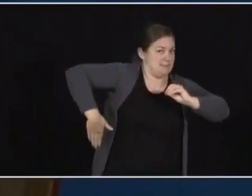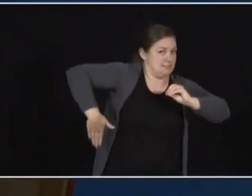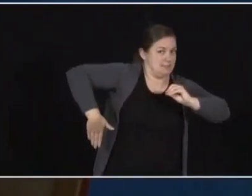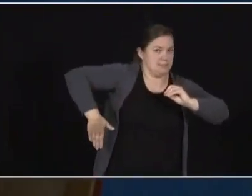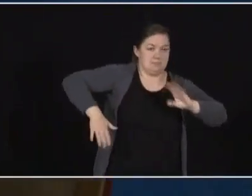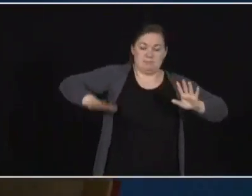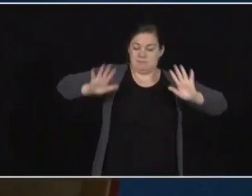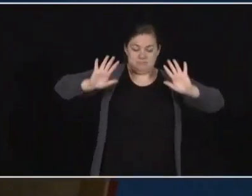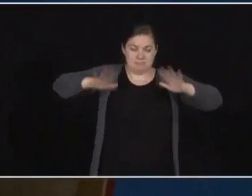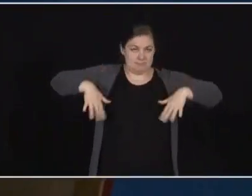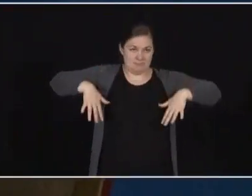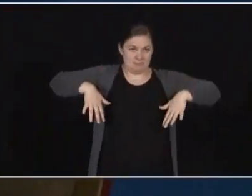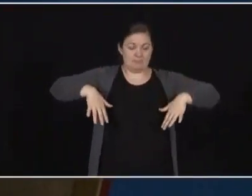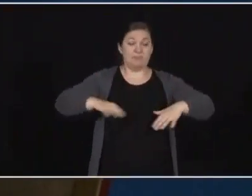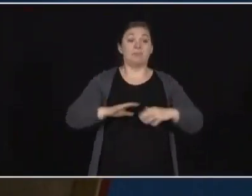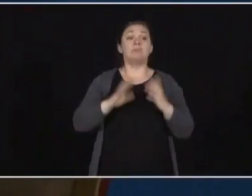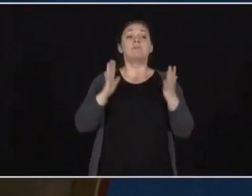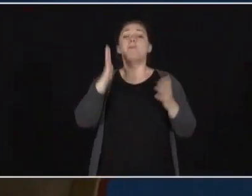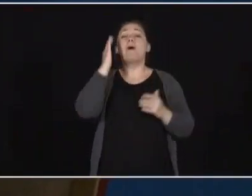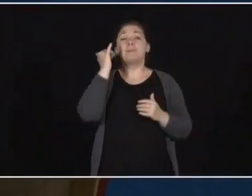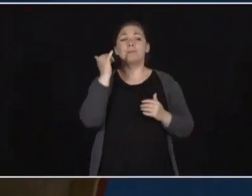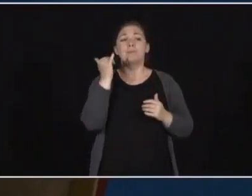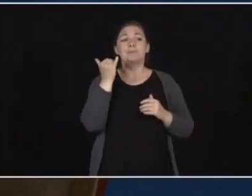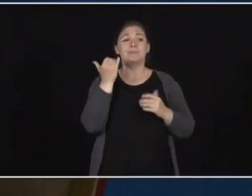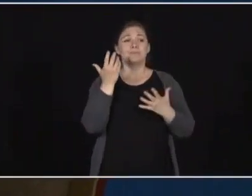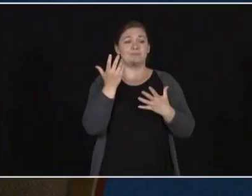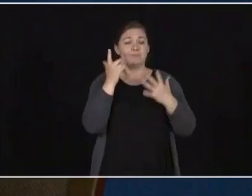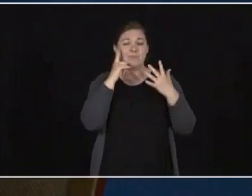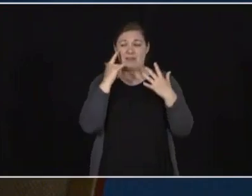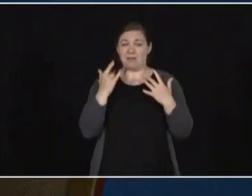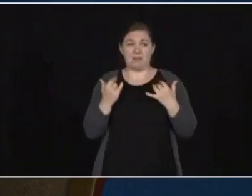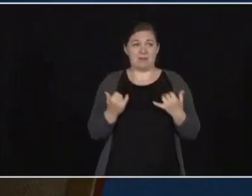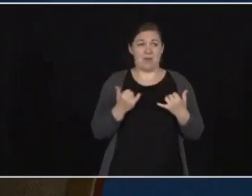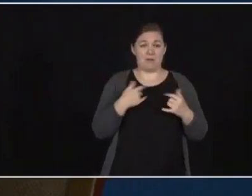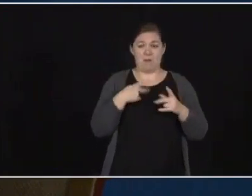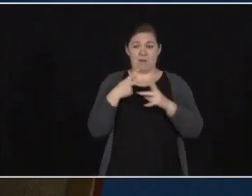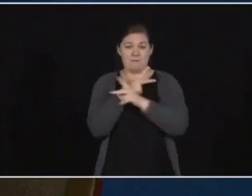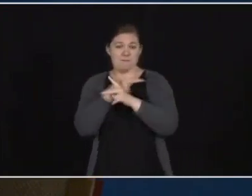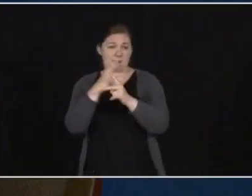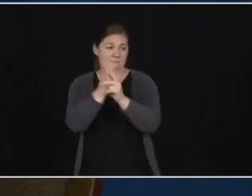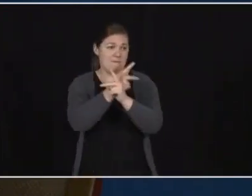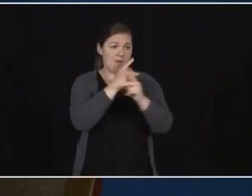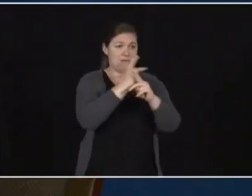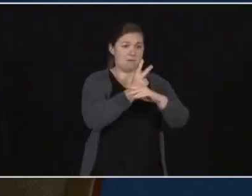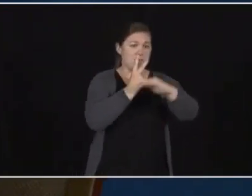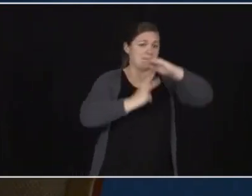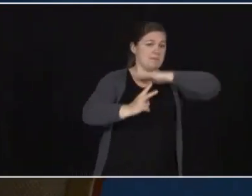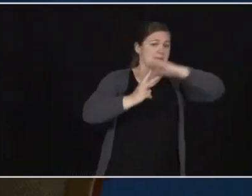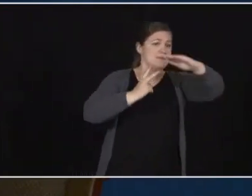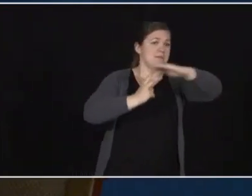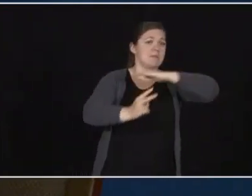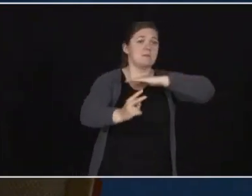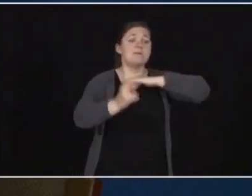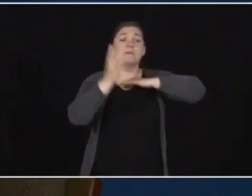point. Right now we are modeling out what does this look like particularly